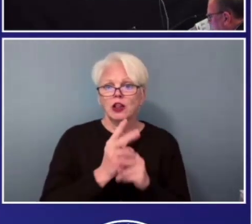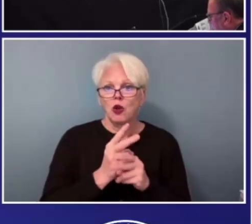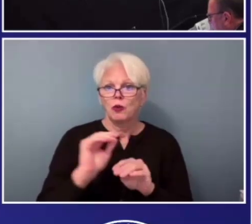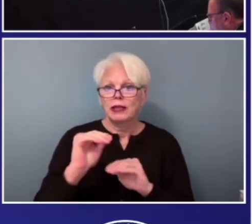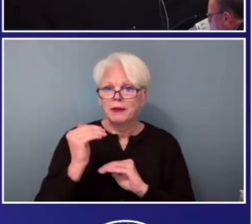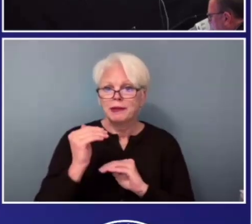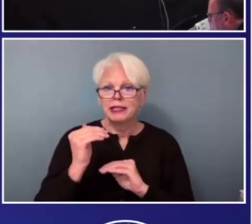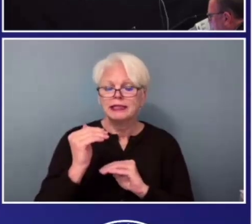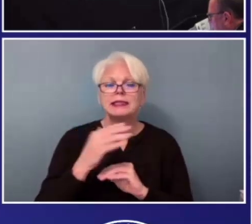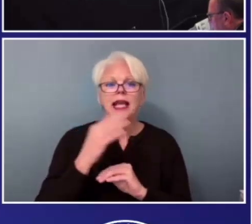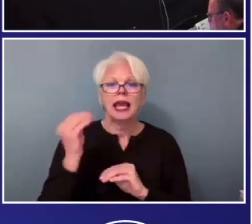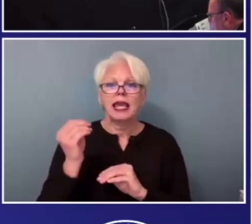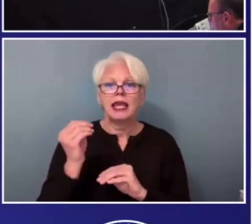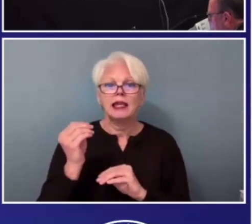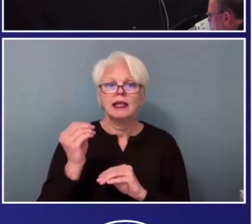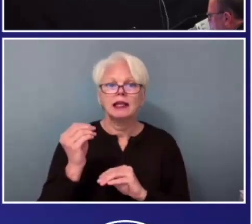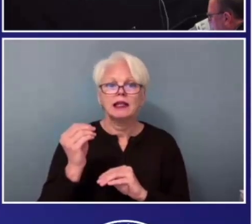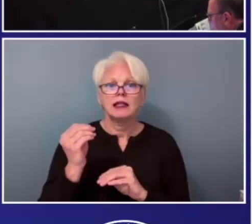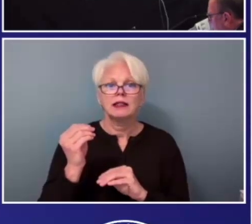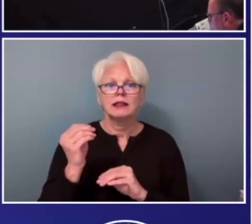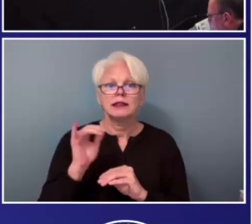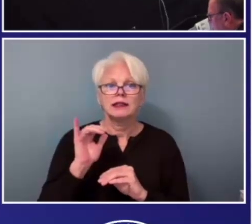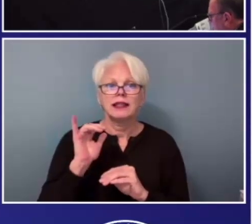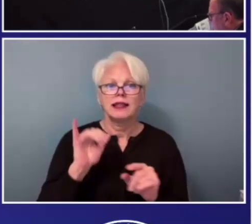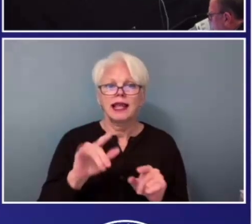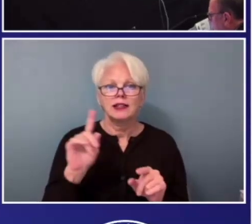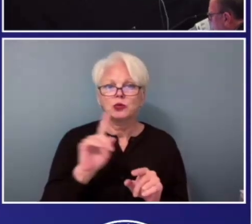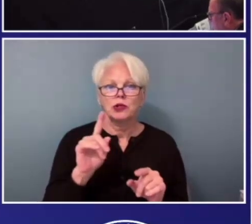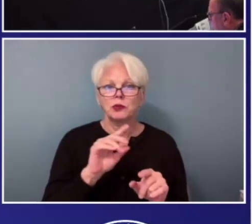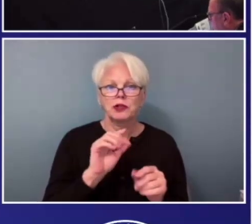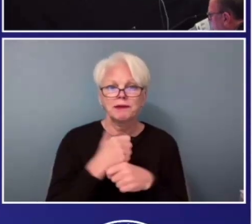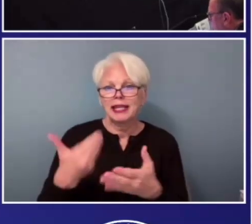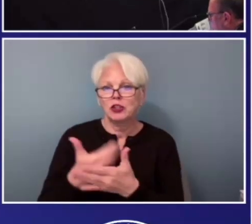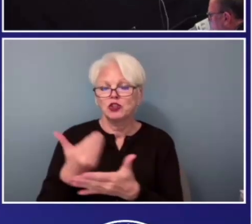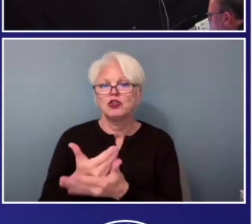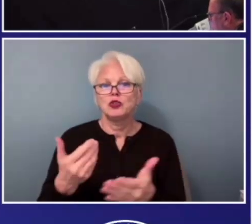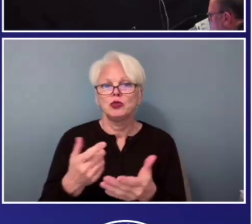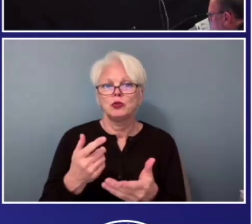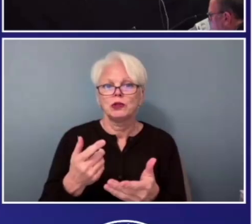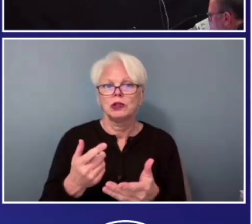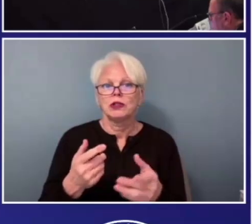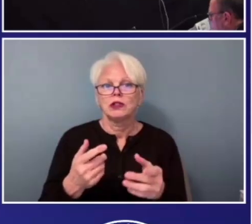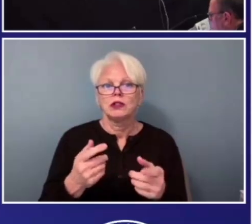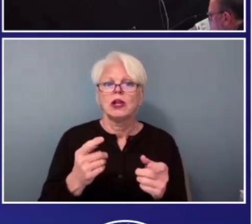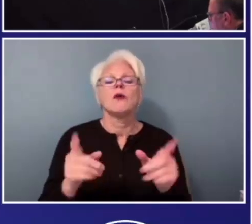And is this where we were making the new change? We're making the same conforming change here.